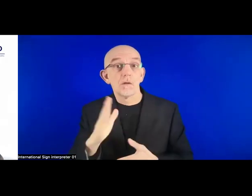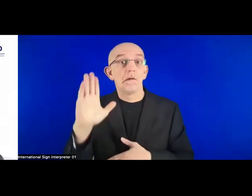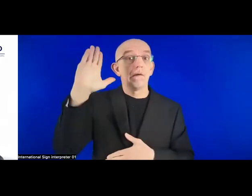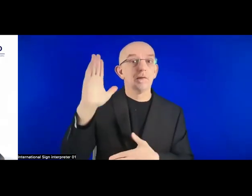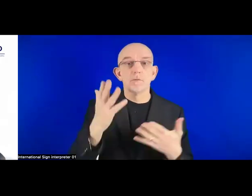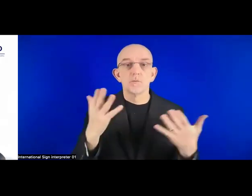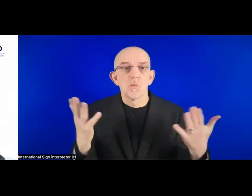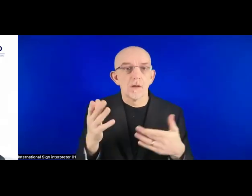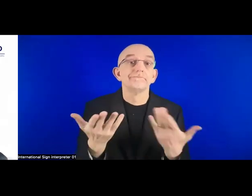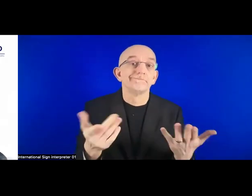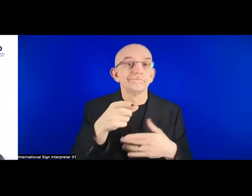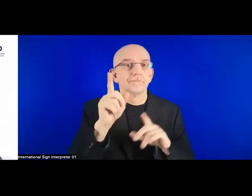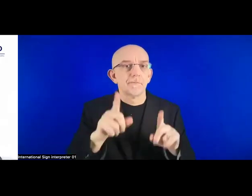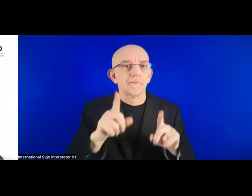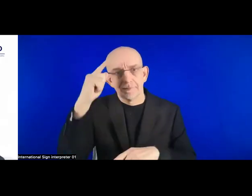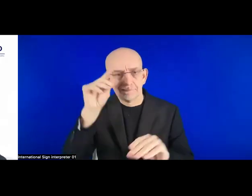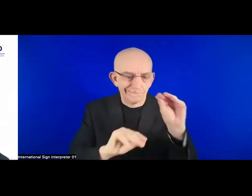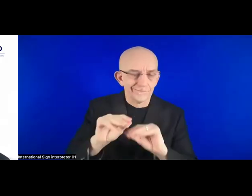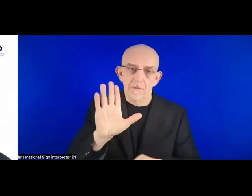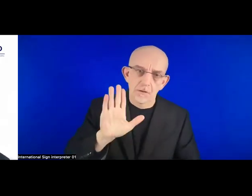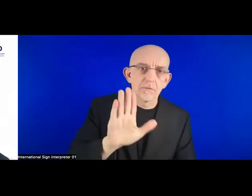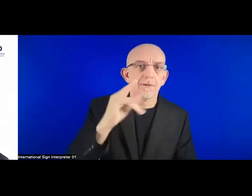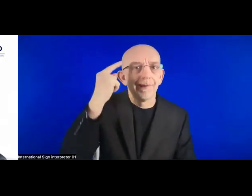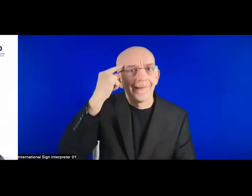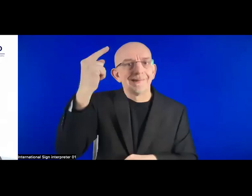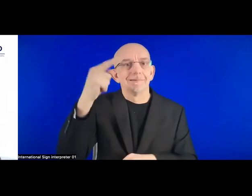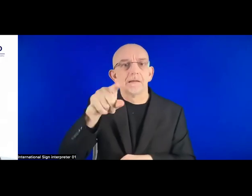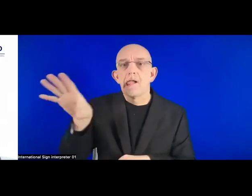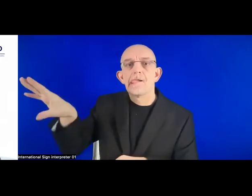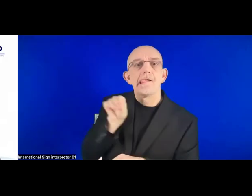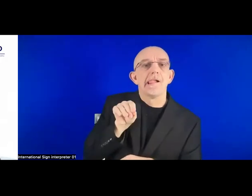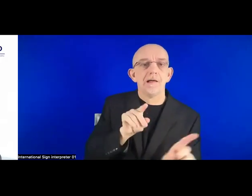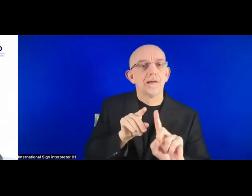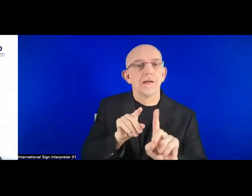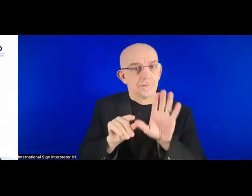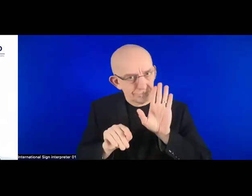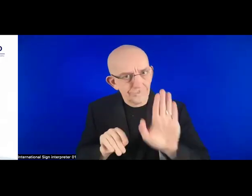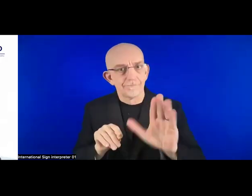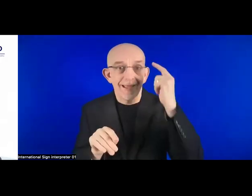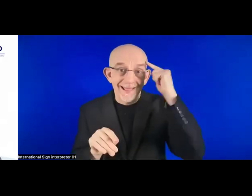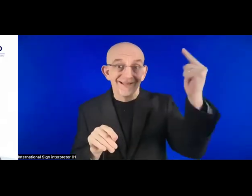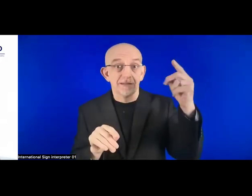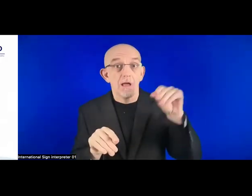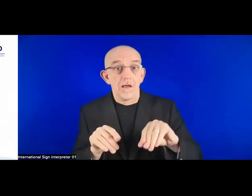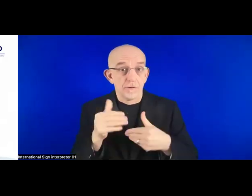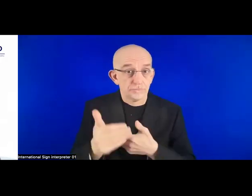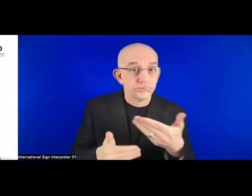Doctoral Networks where the topics are predetermined by the supervisors, the post